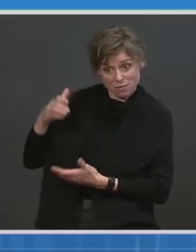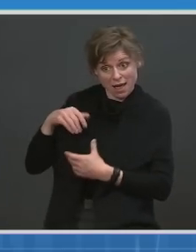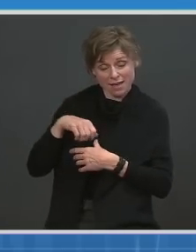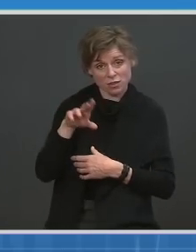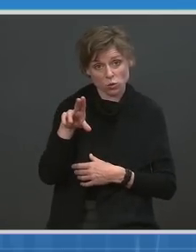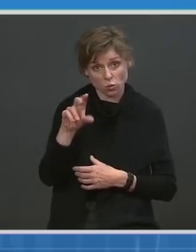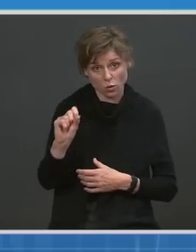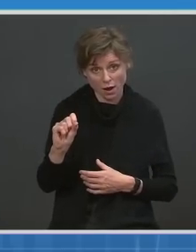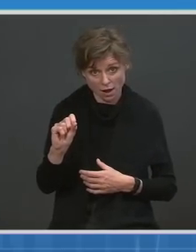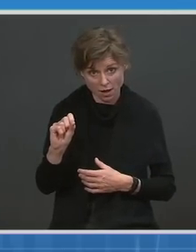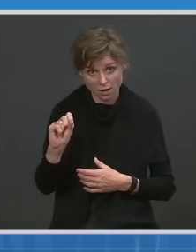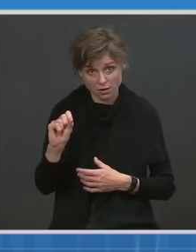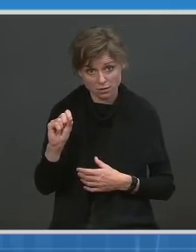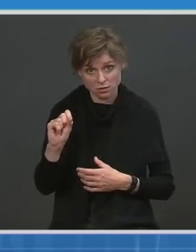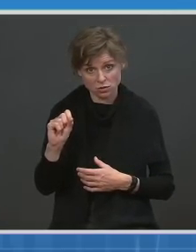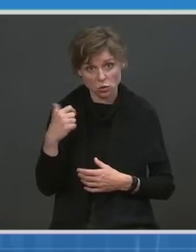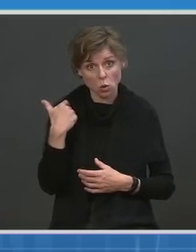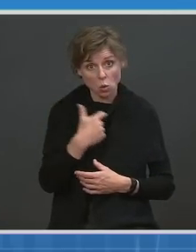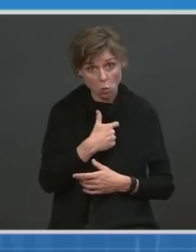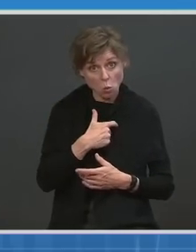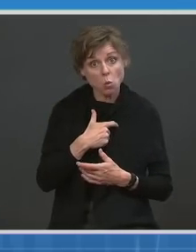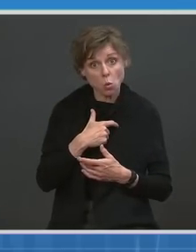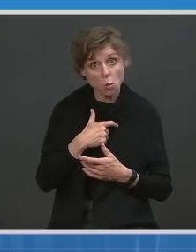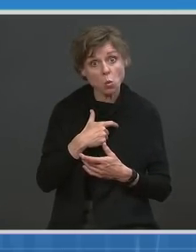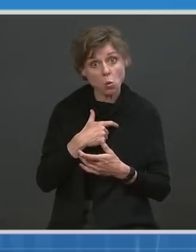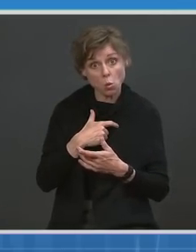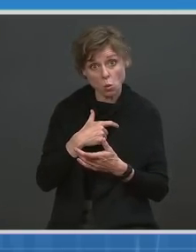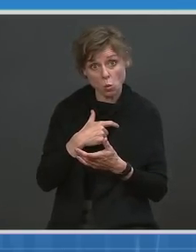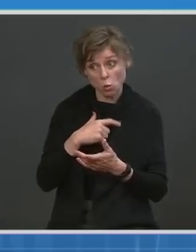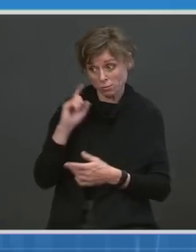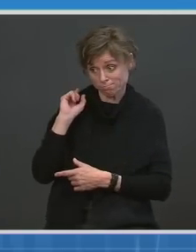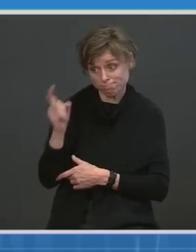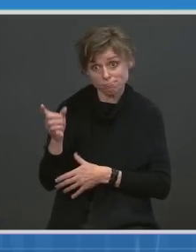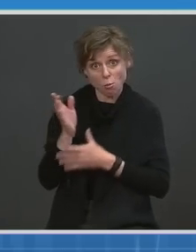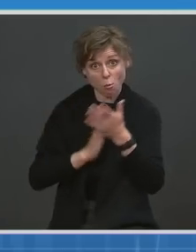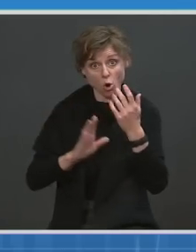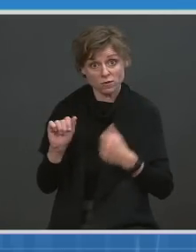a portion of our releasable AstraZeneca vaccines to Mexico and to Canada.